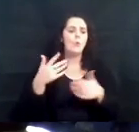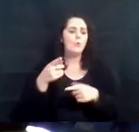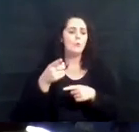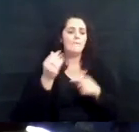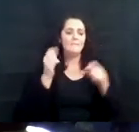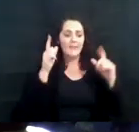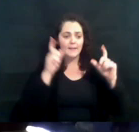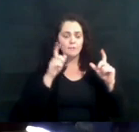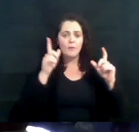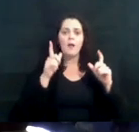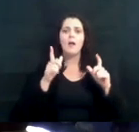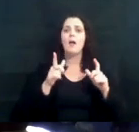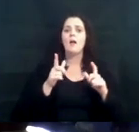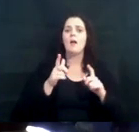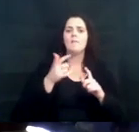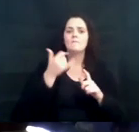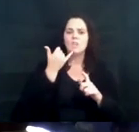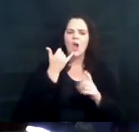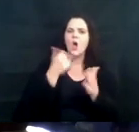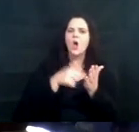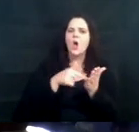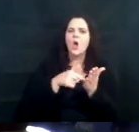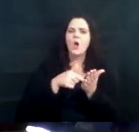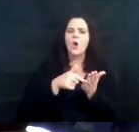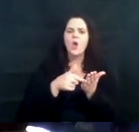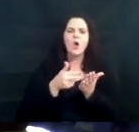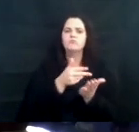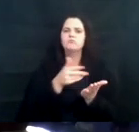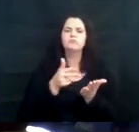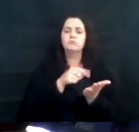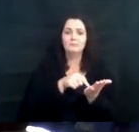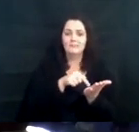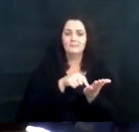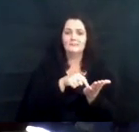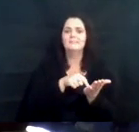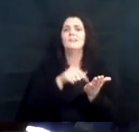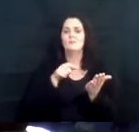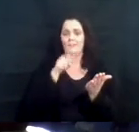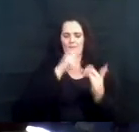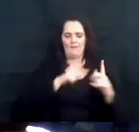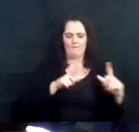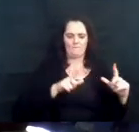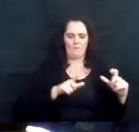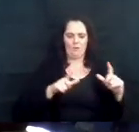take still pictures, you can also take a series of photographs along with us this morning.